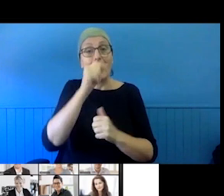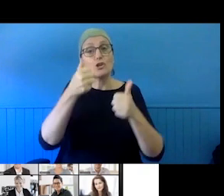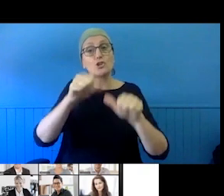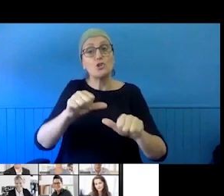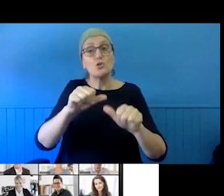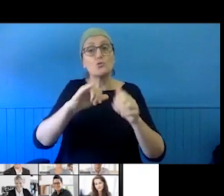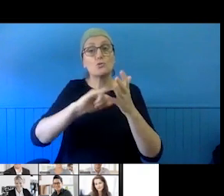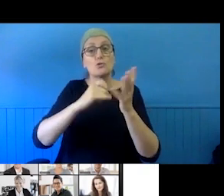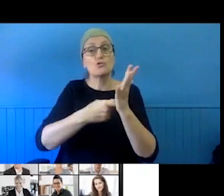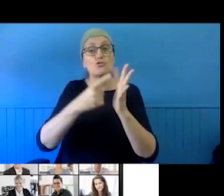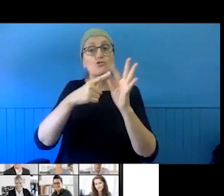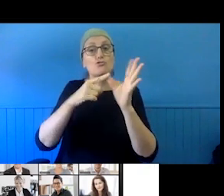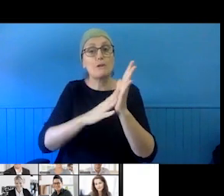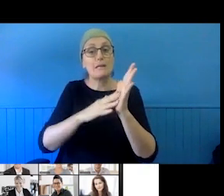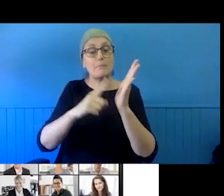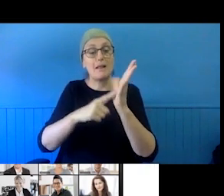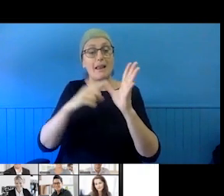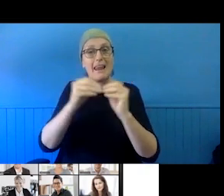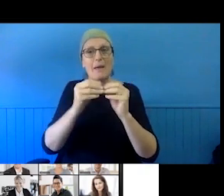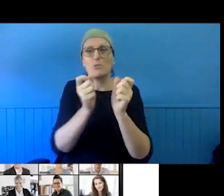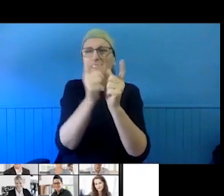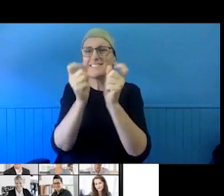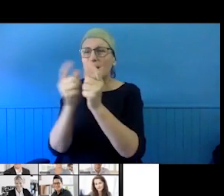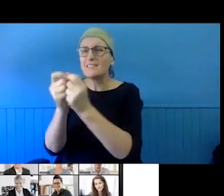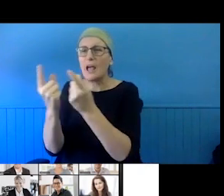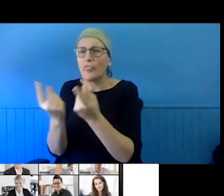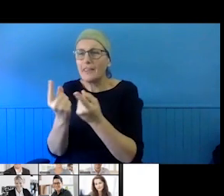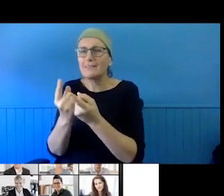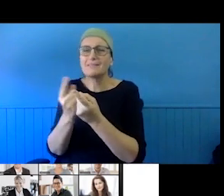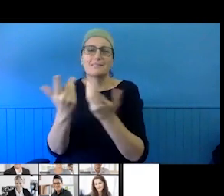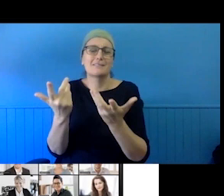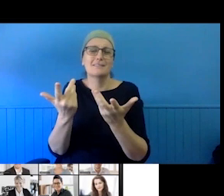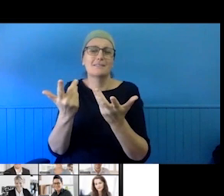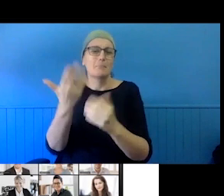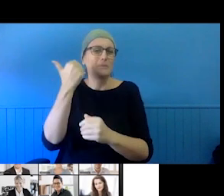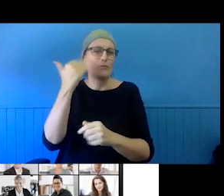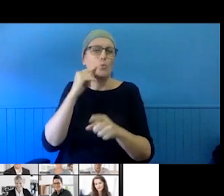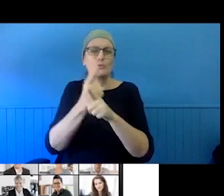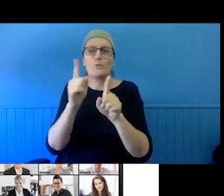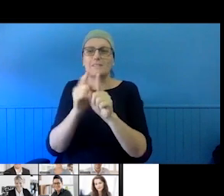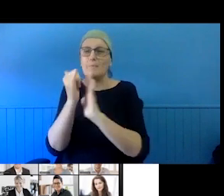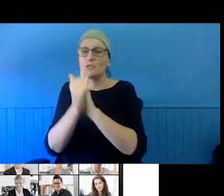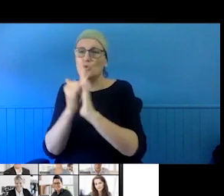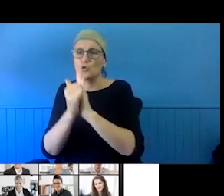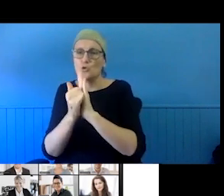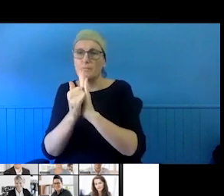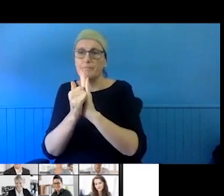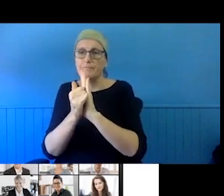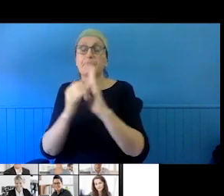things we talked about on YouTube. Then YouTube's obviously big in this space as well. Their big monetisation tools, beyond the ones